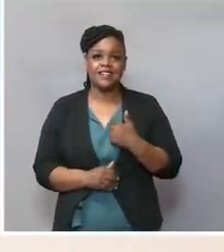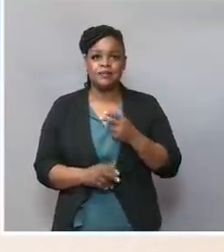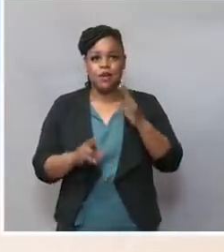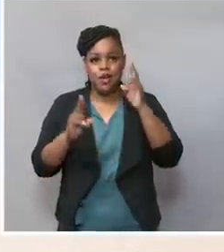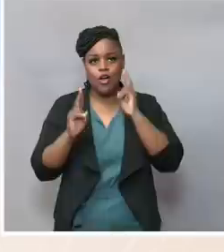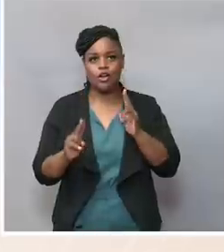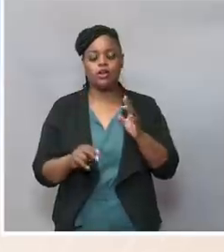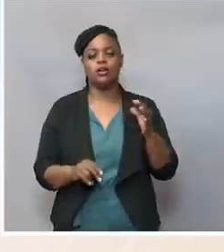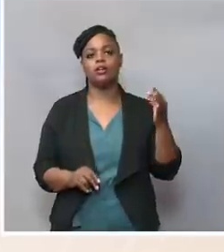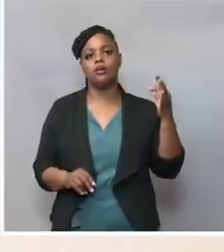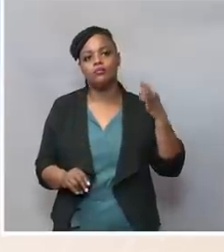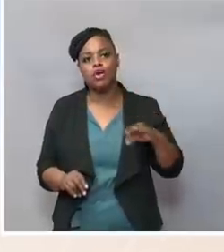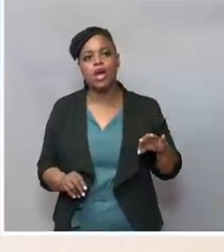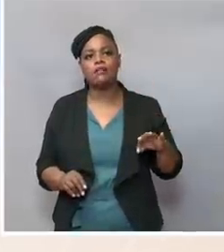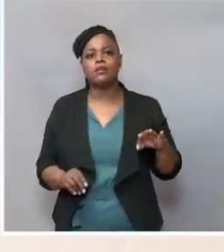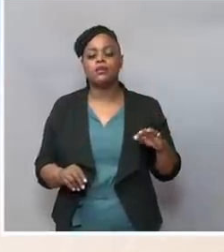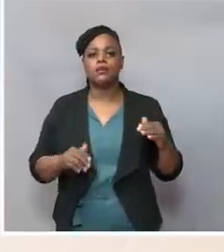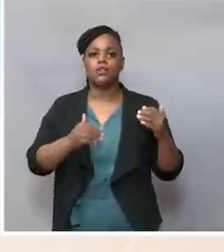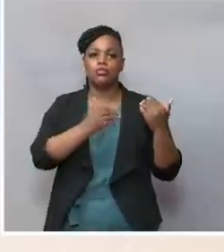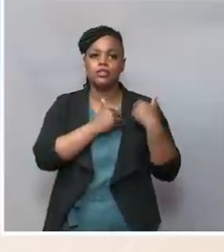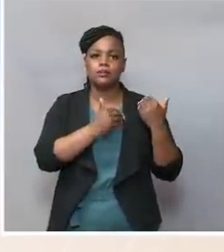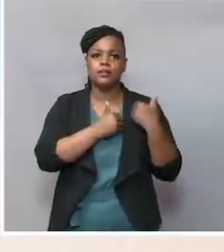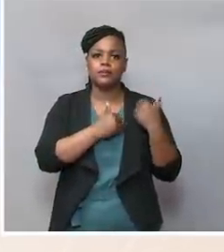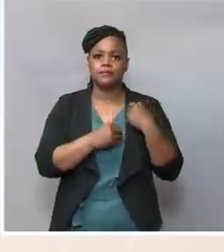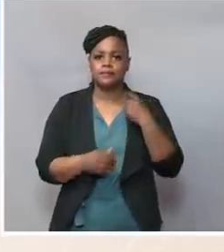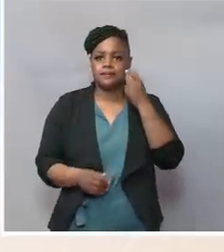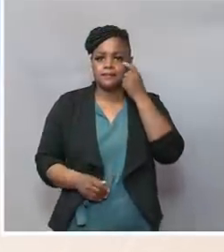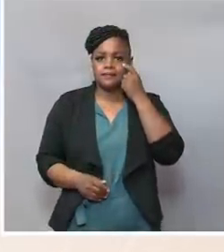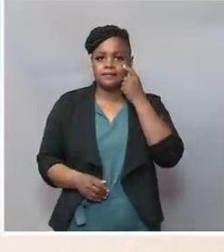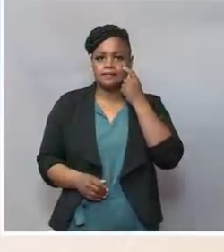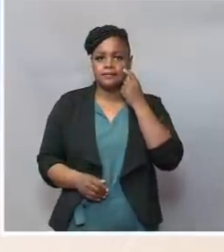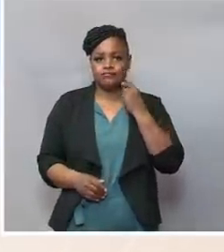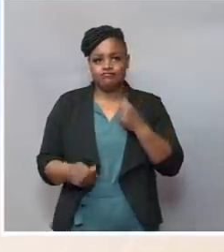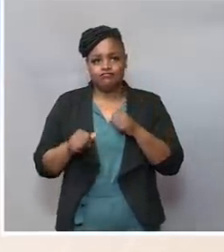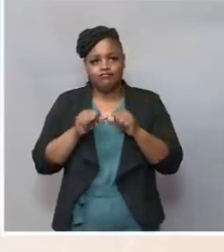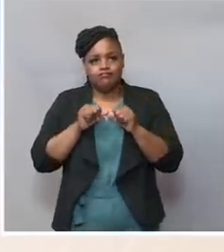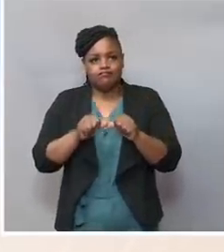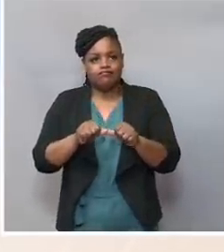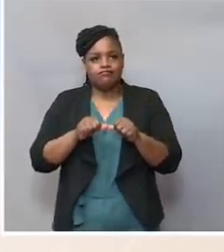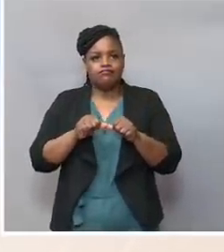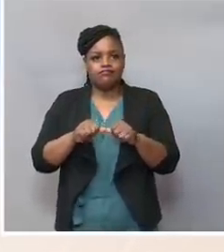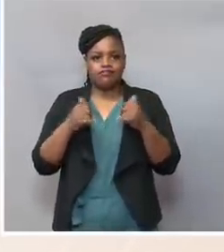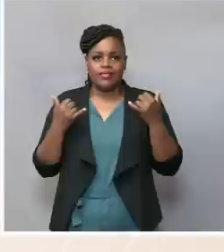to carry forth the legacies of those before me